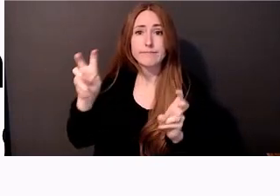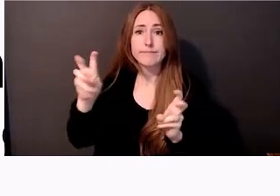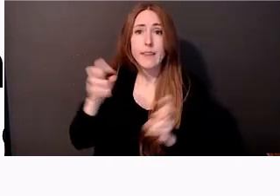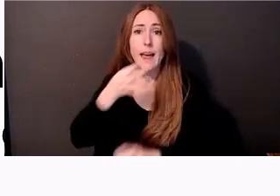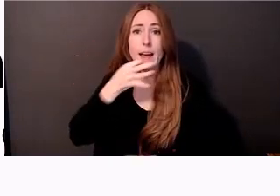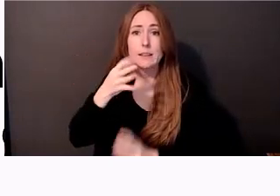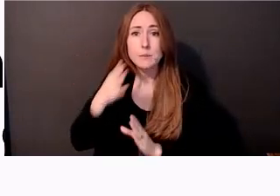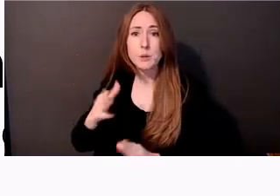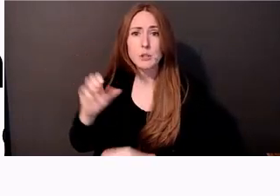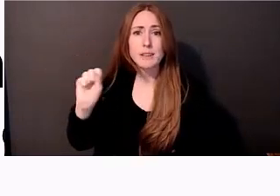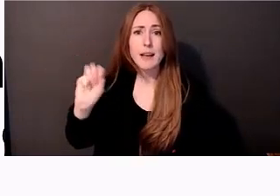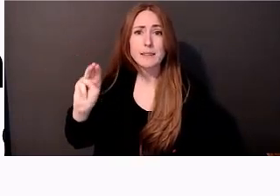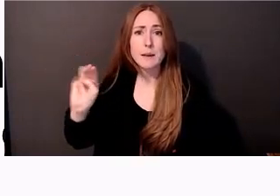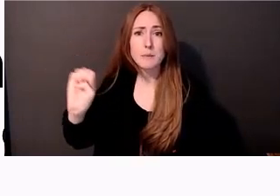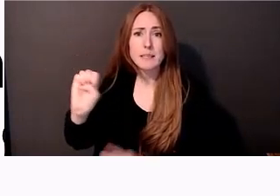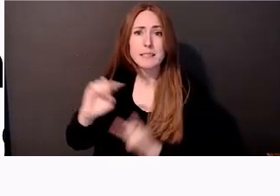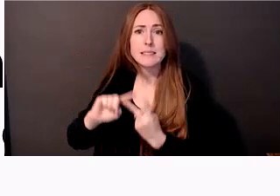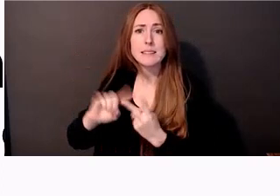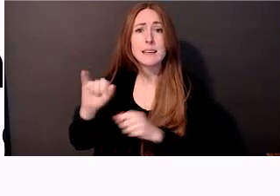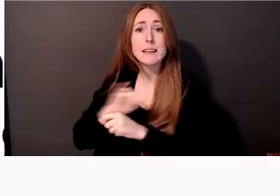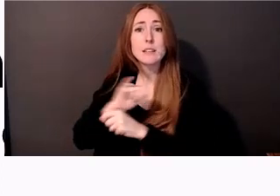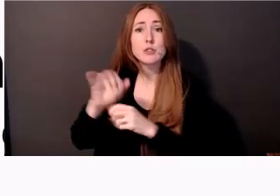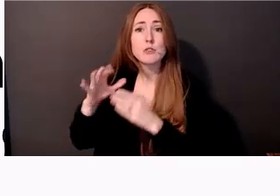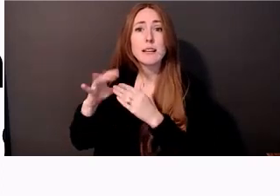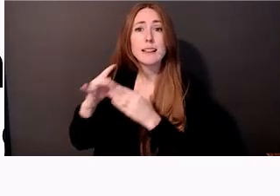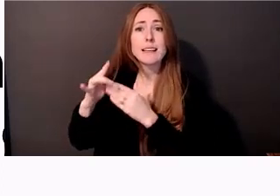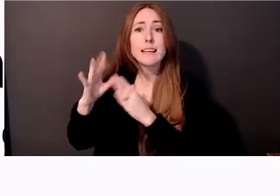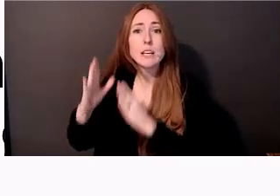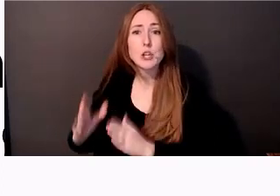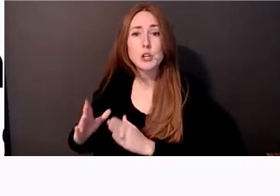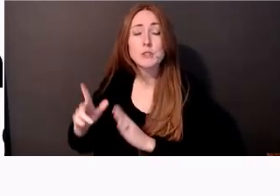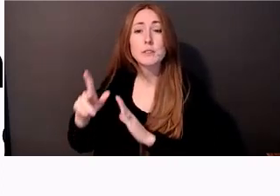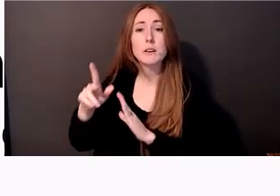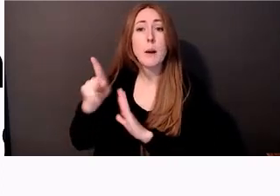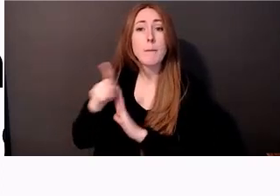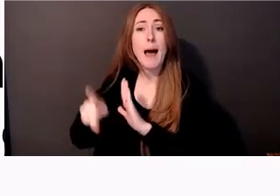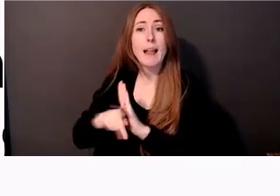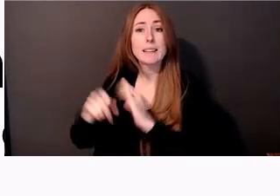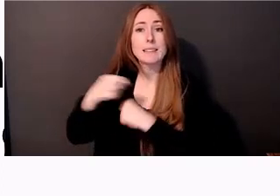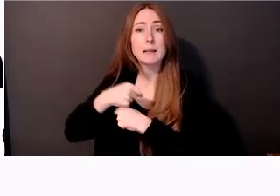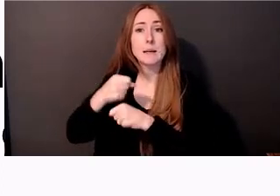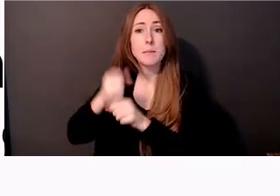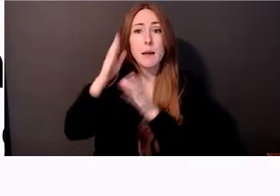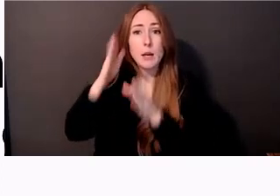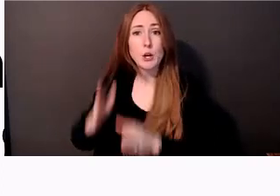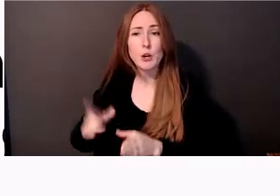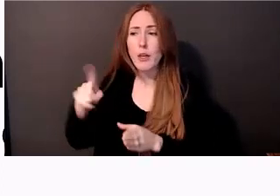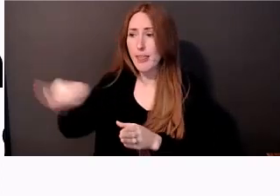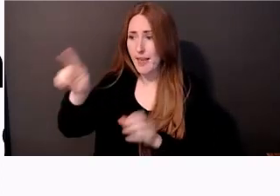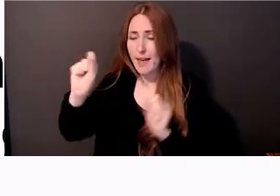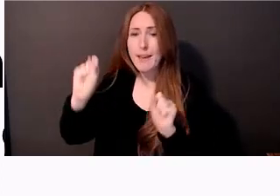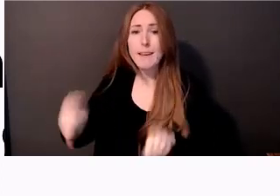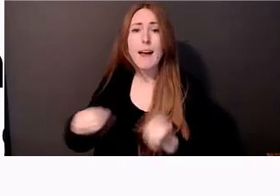So it really depends on what your product is. All those people who can advocate for you and communicate effectively what you're doing,